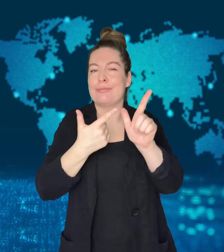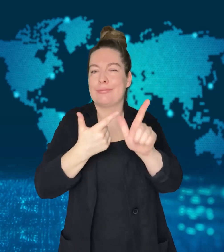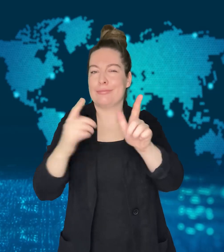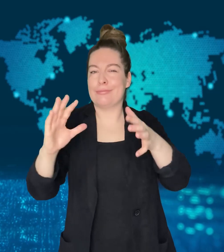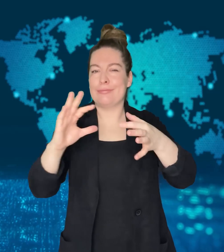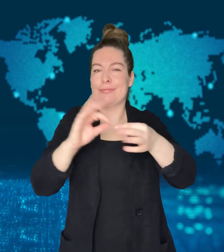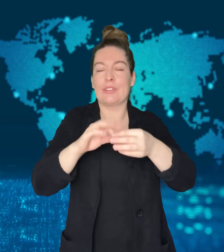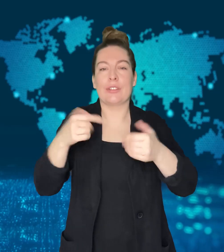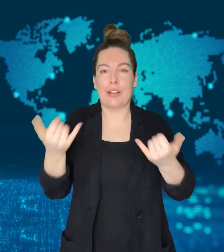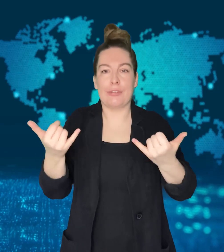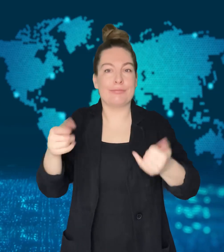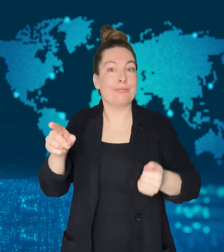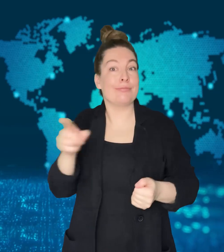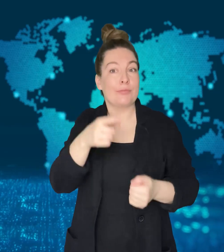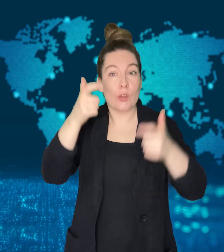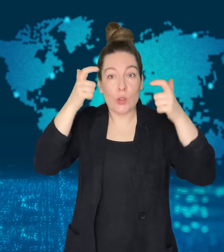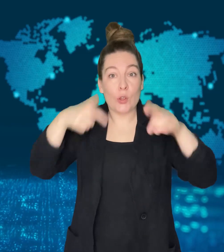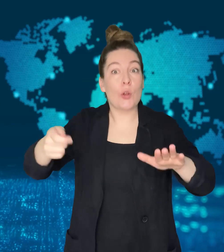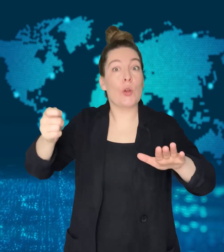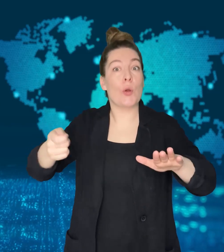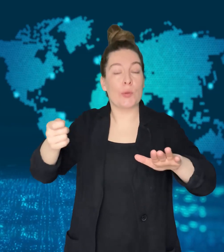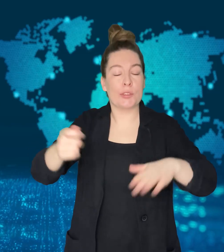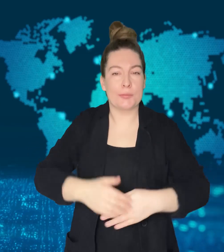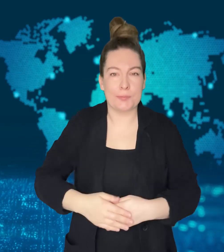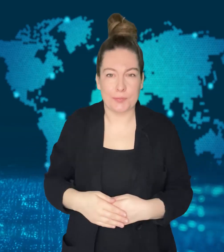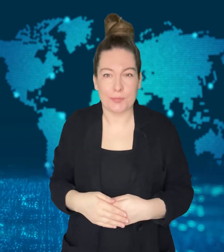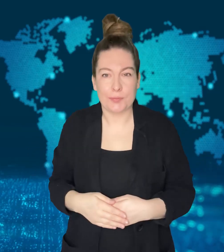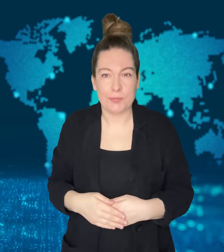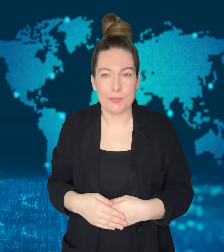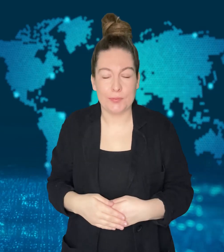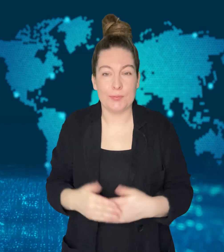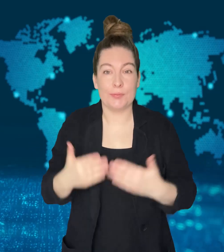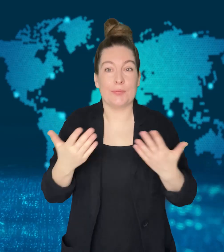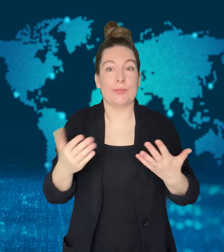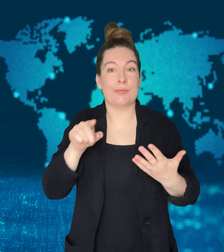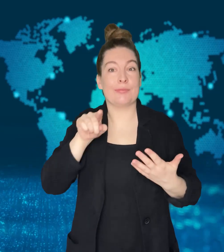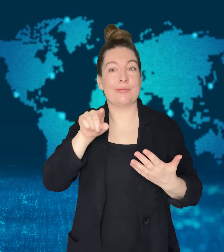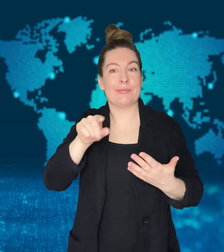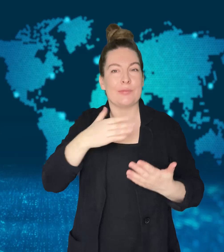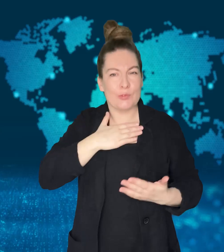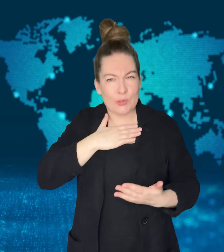Arms factories have been busted by India's